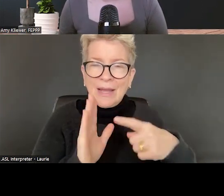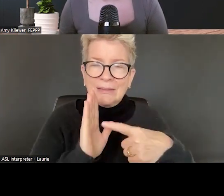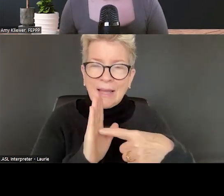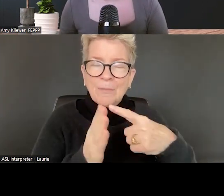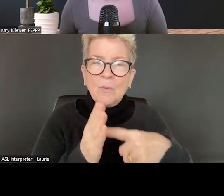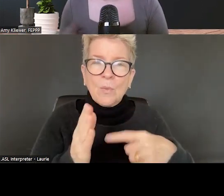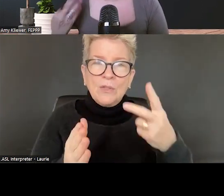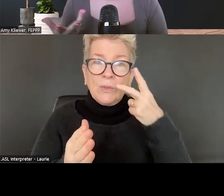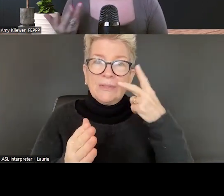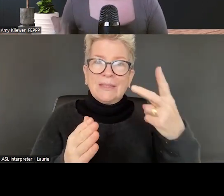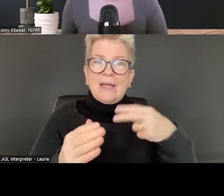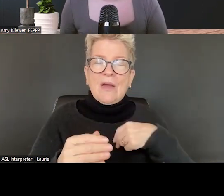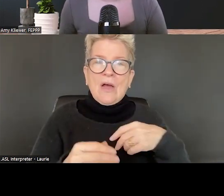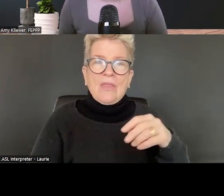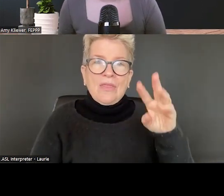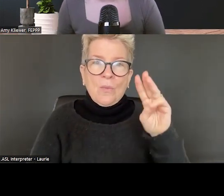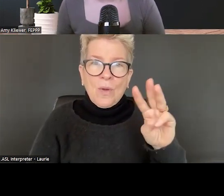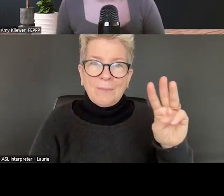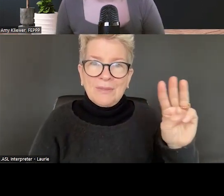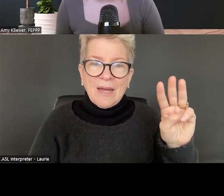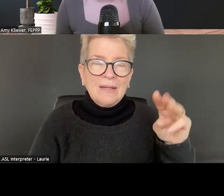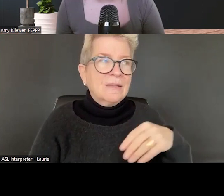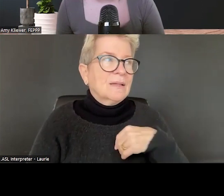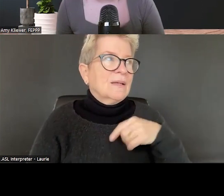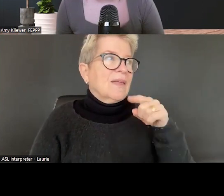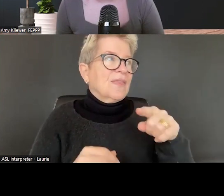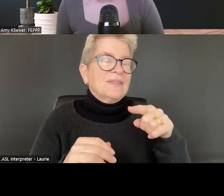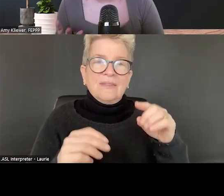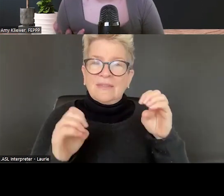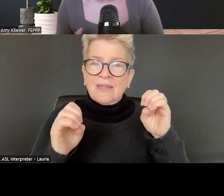website. This would be an example of our financial education and social emotional